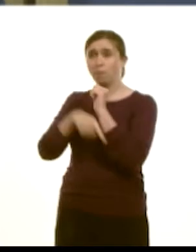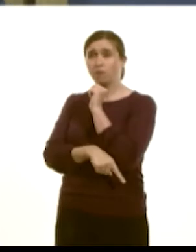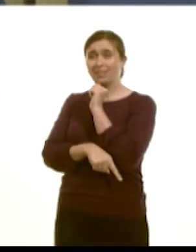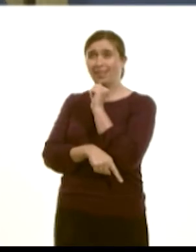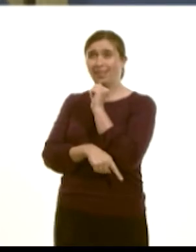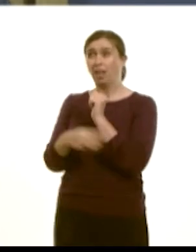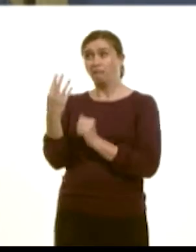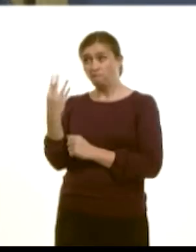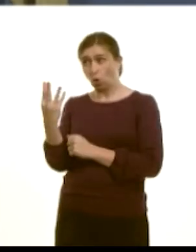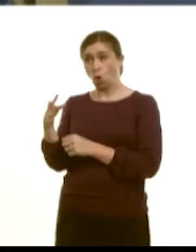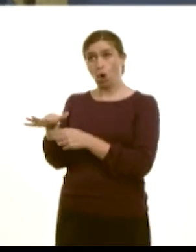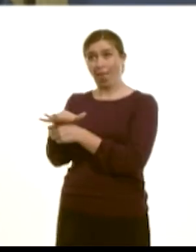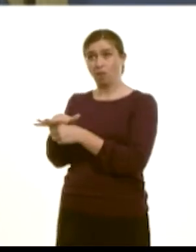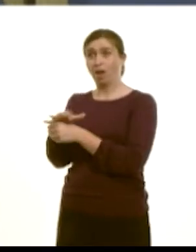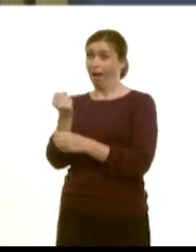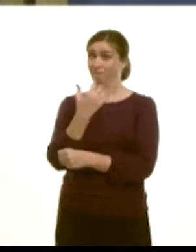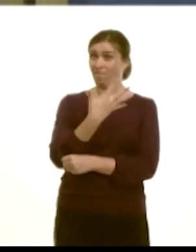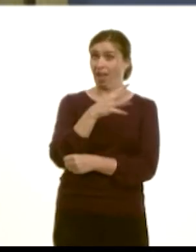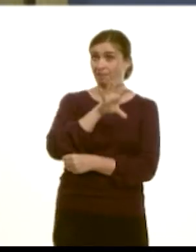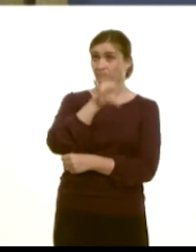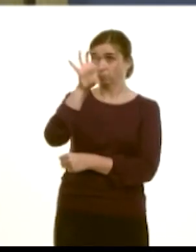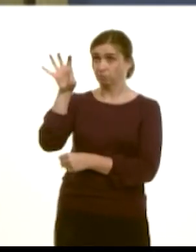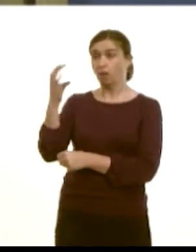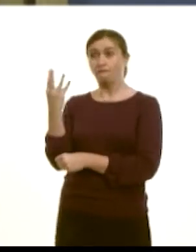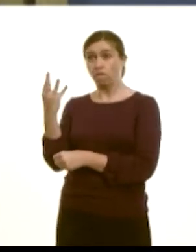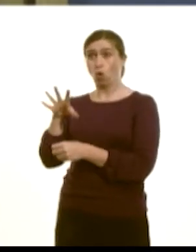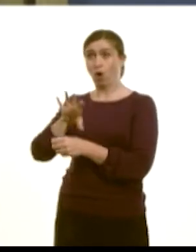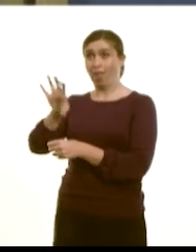are in the south-east region that I and other colleagues here represent.